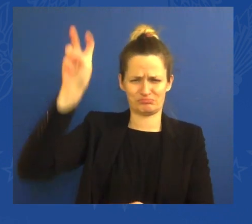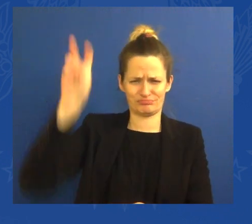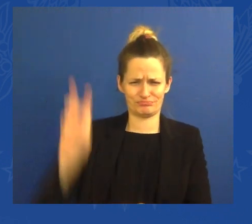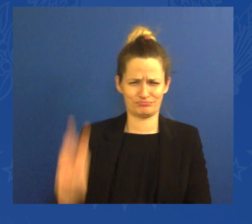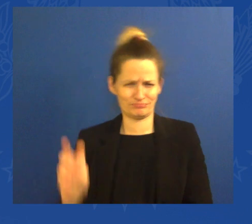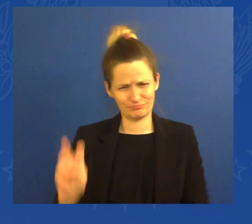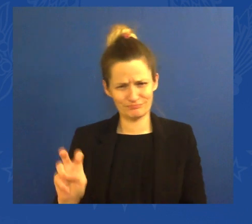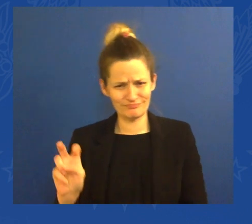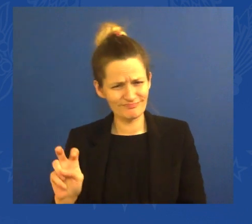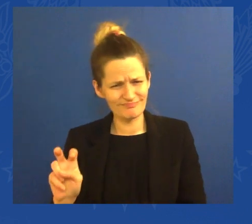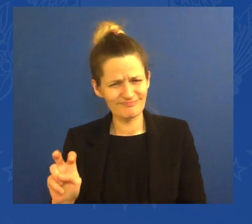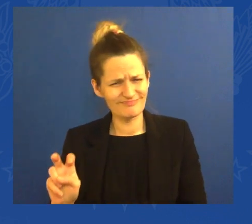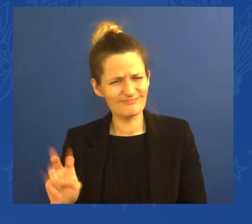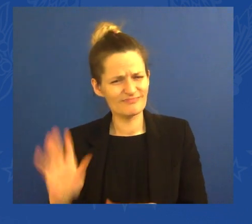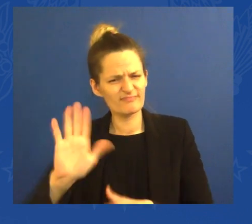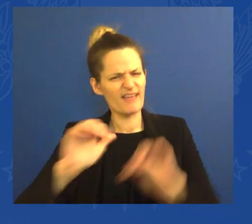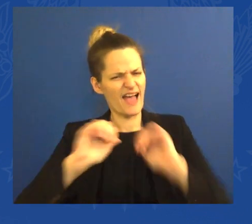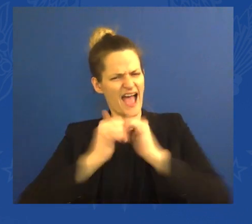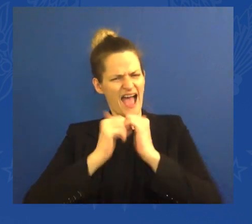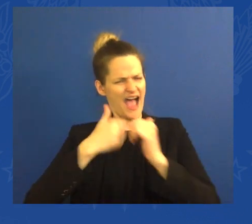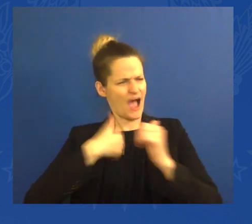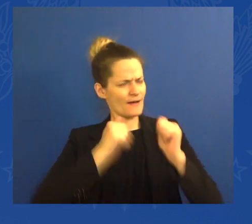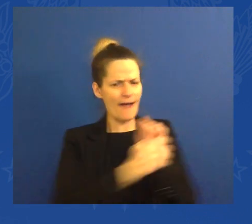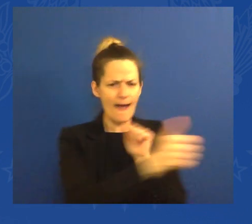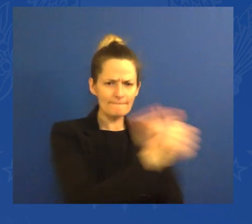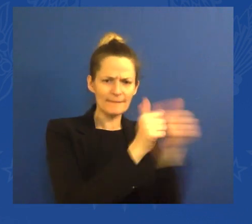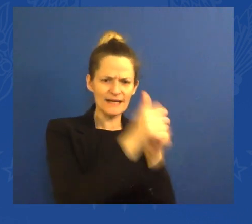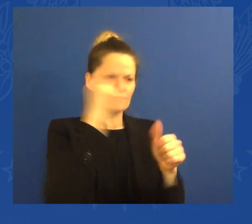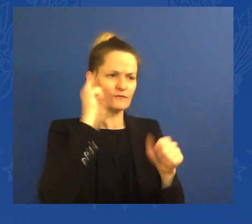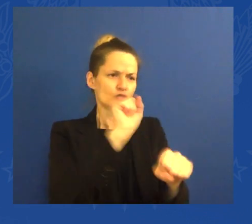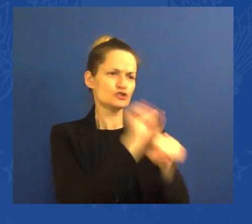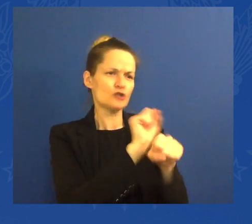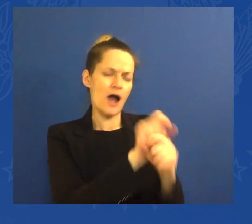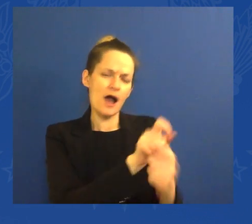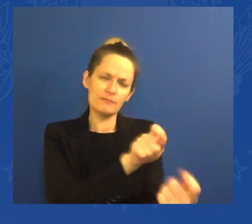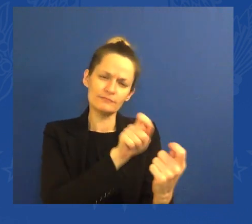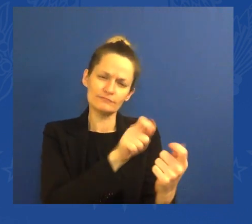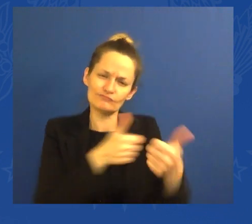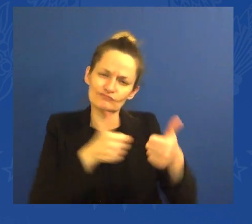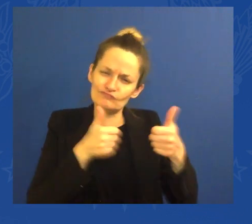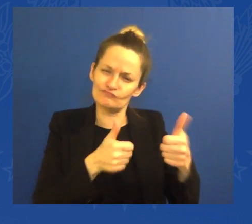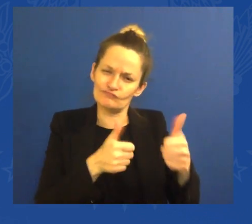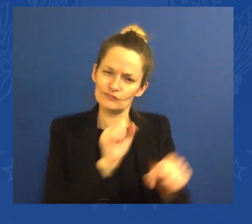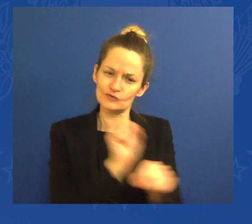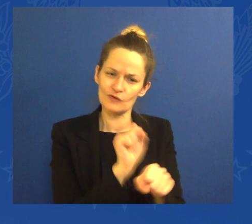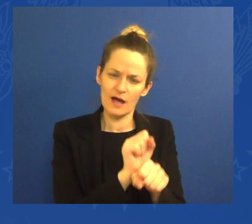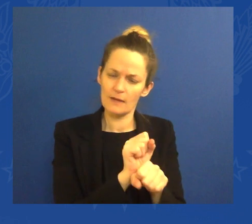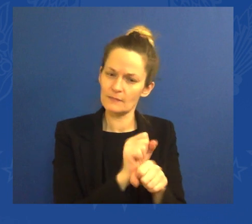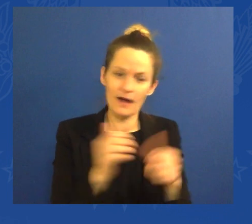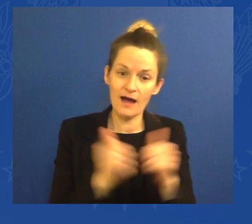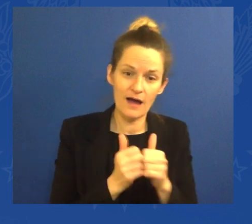That's why it was so important to pass the Bipartisan Infrastructure Law -- the most sweeping investment to rebuild America